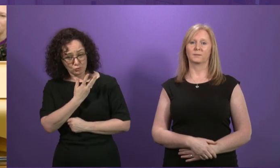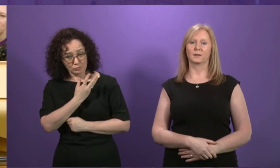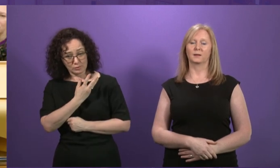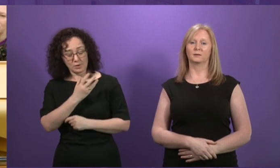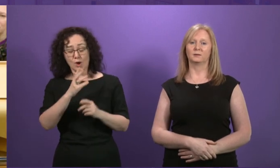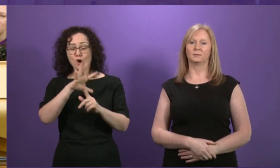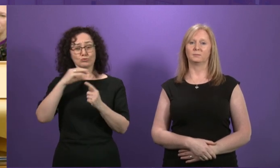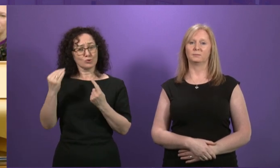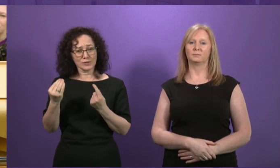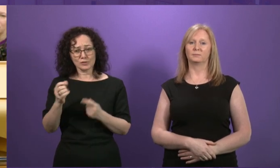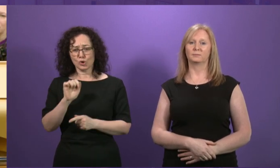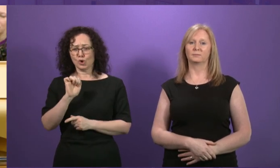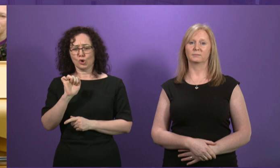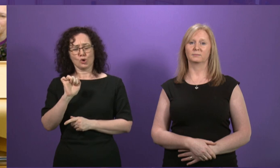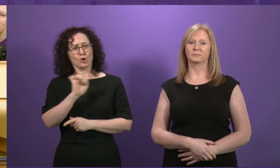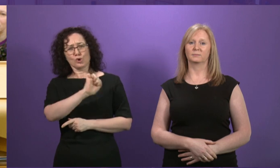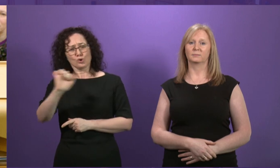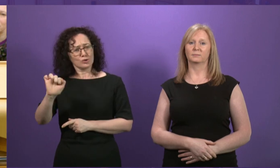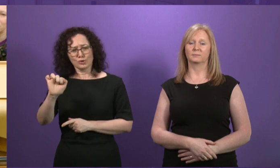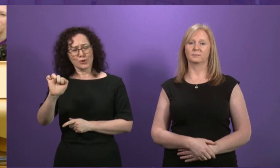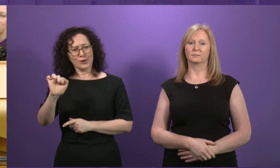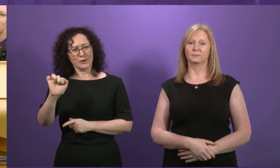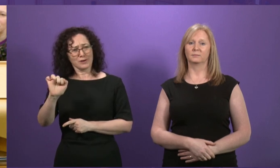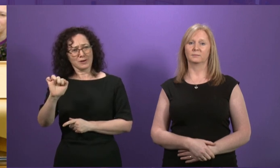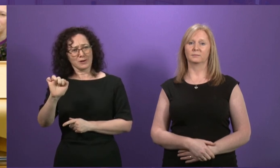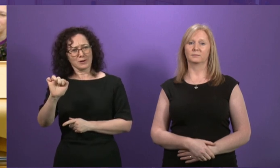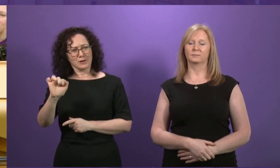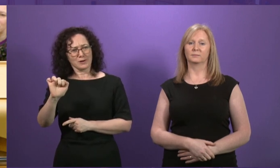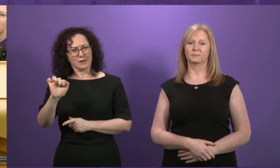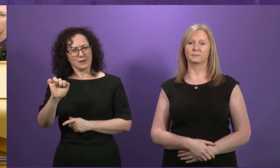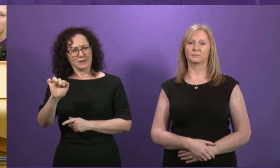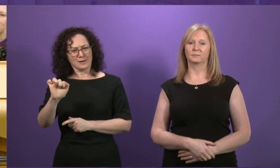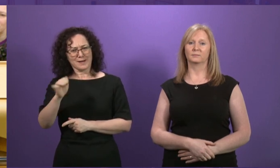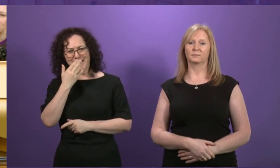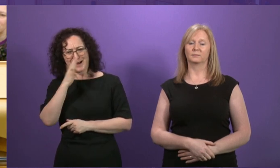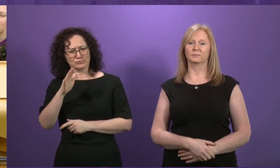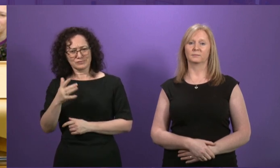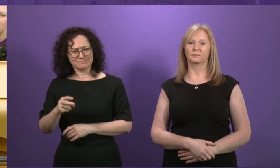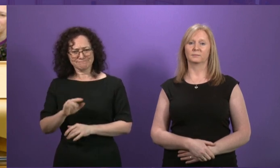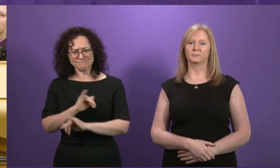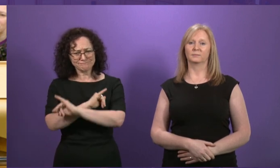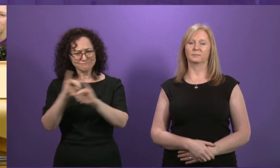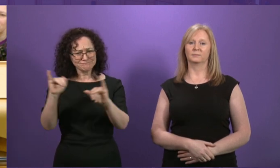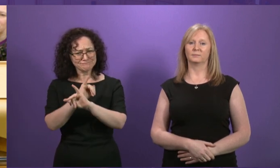questions is utterly ridiculous. Remember that in 2014 they told us that an independent